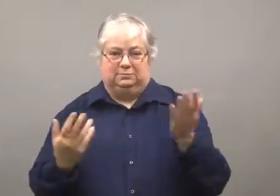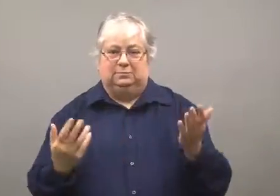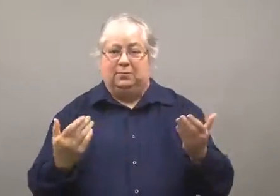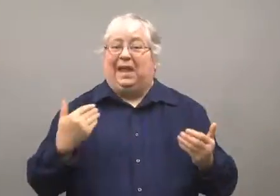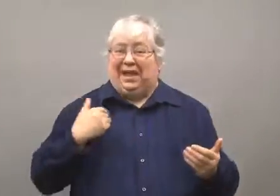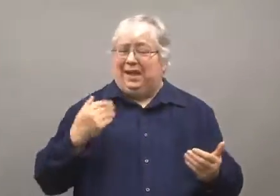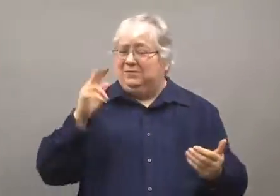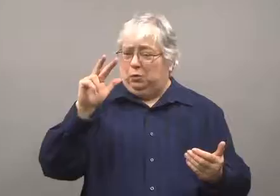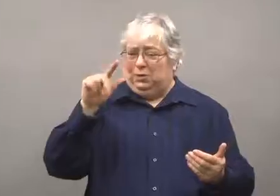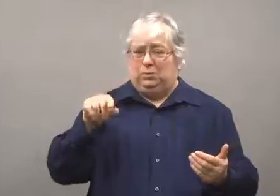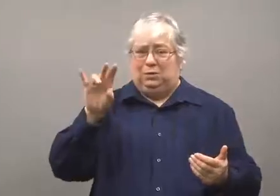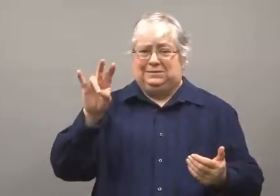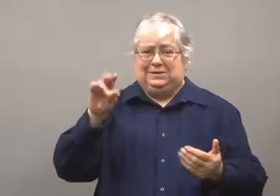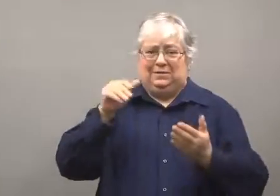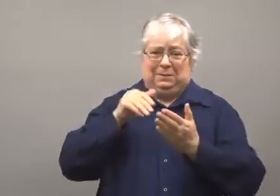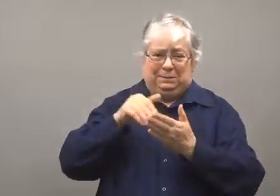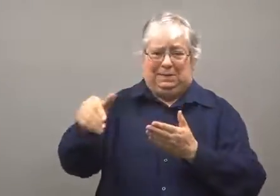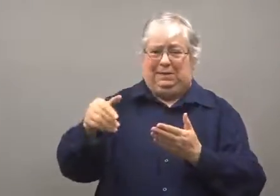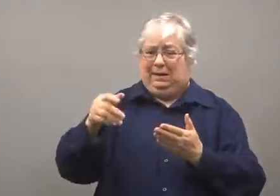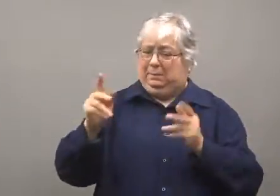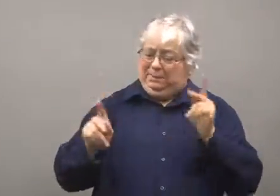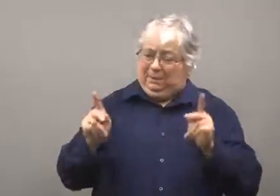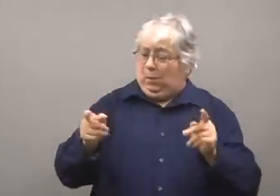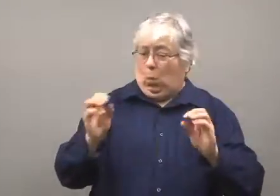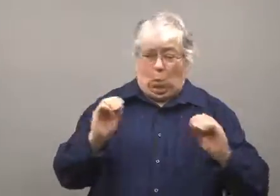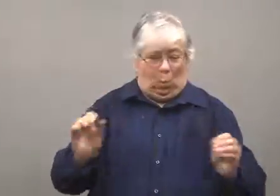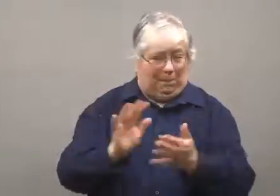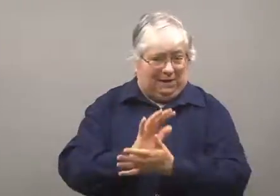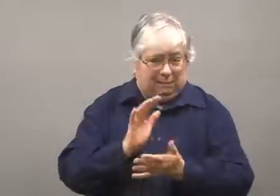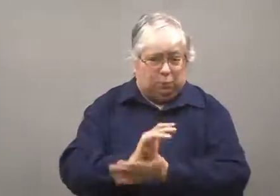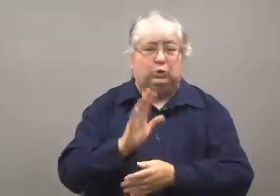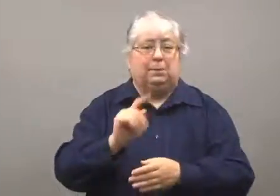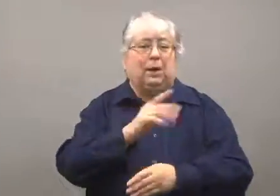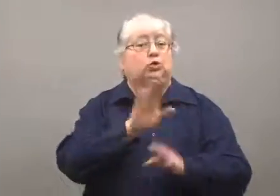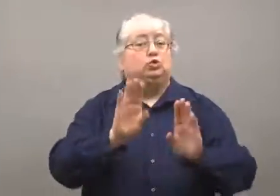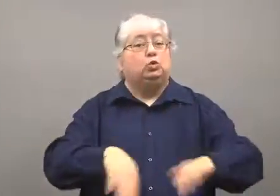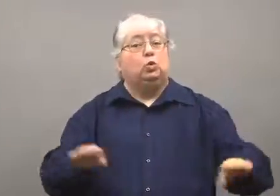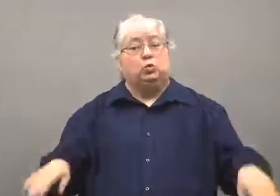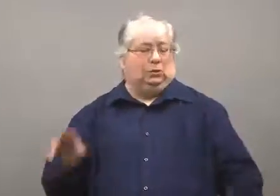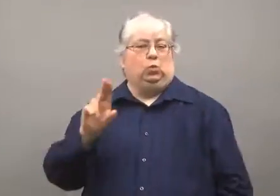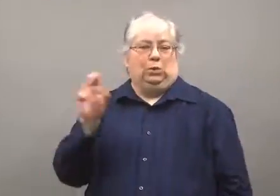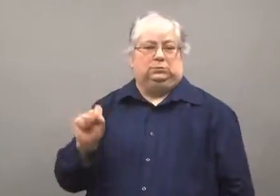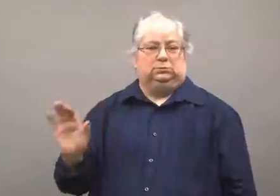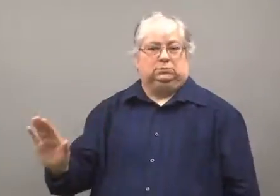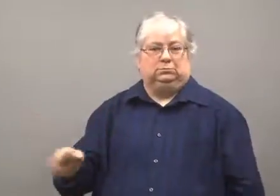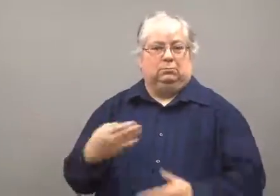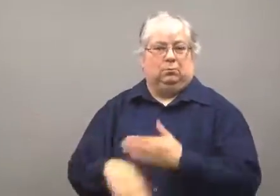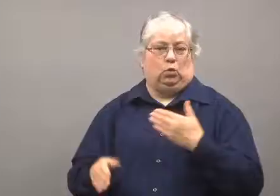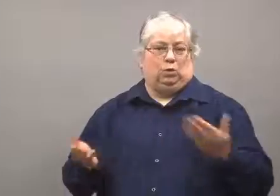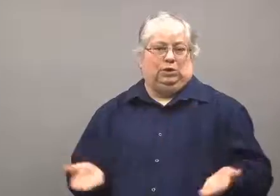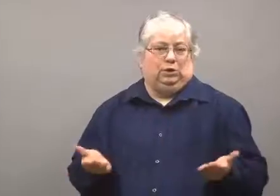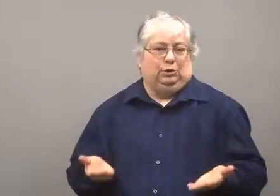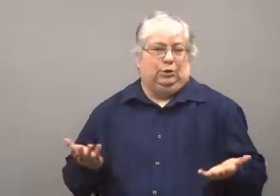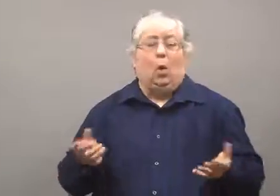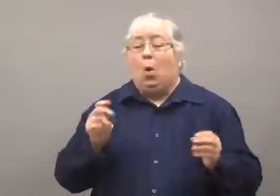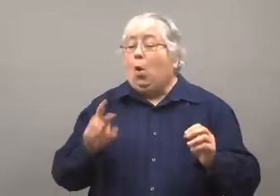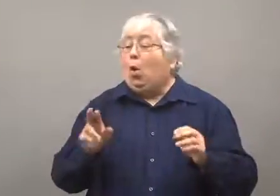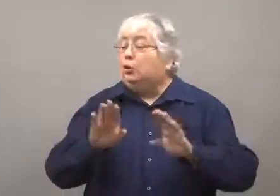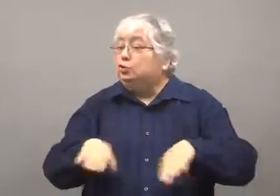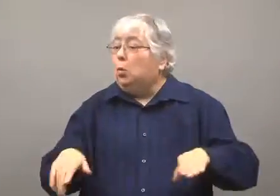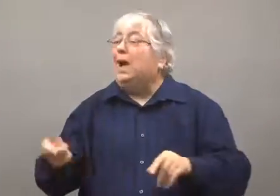There are 3.7 million undocumented immigrants whose children are U.S. citizens